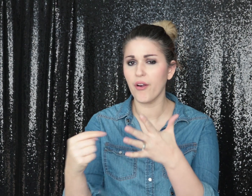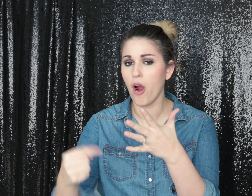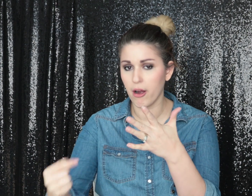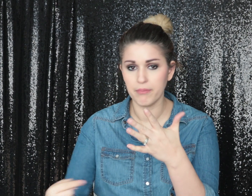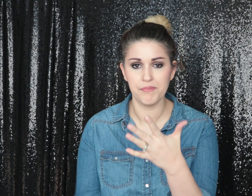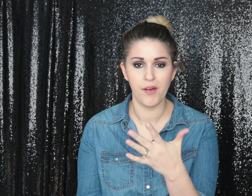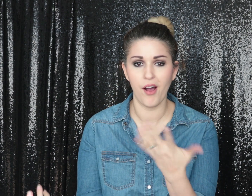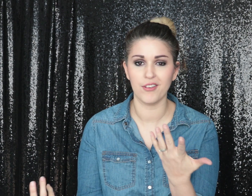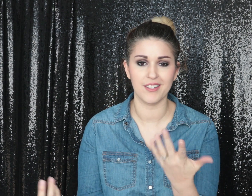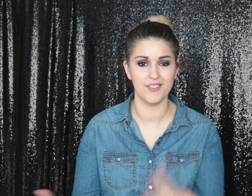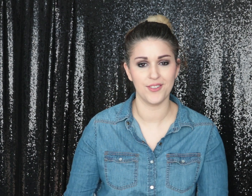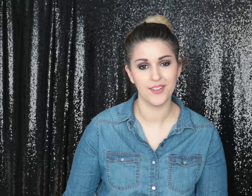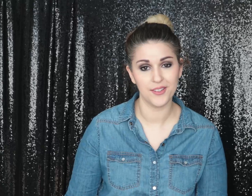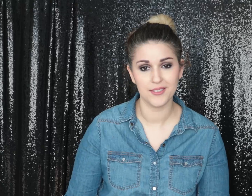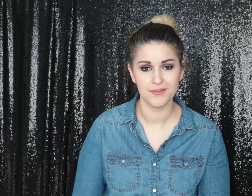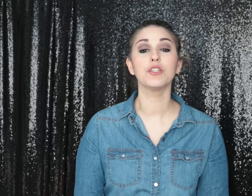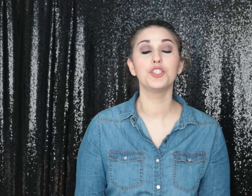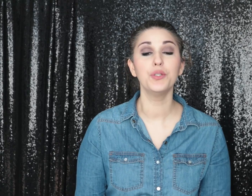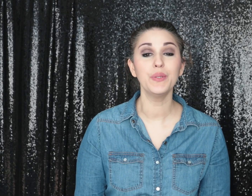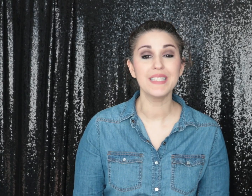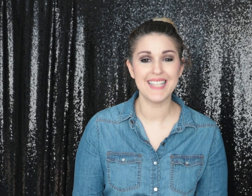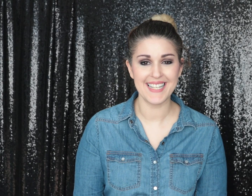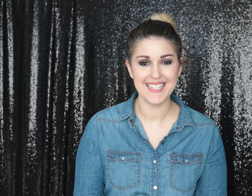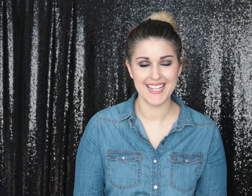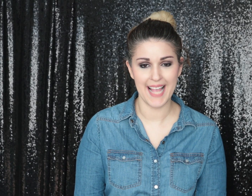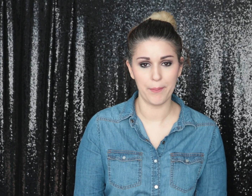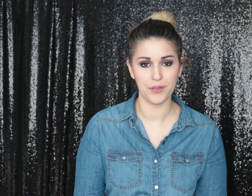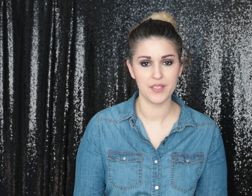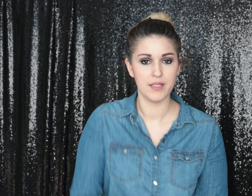There are other signs you can use or two sentence examples.